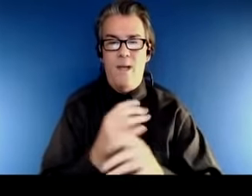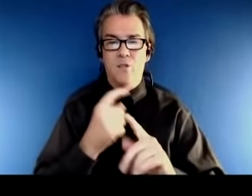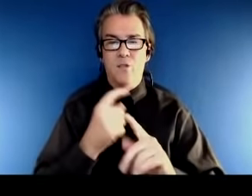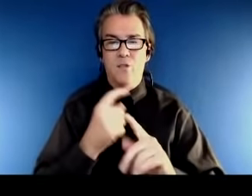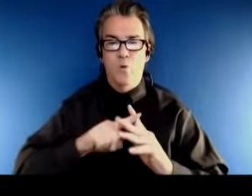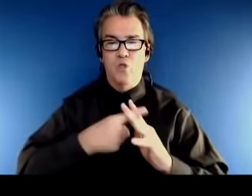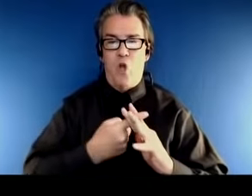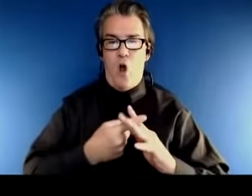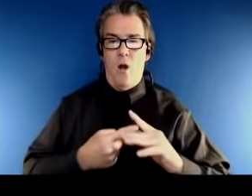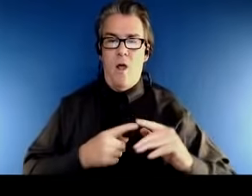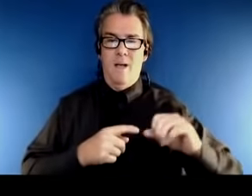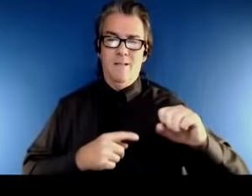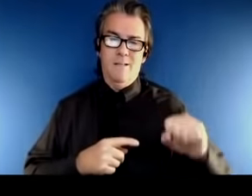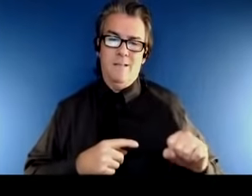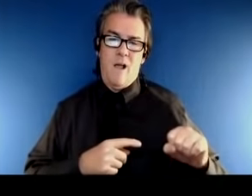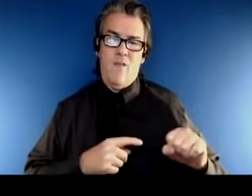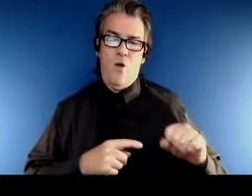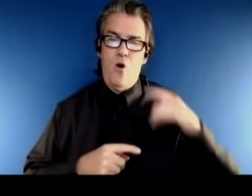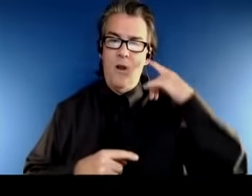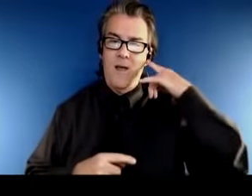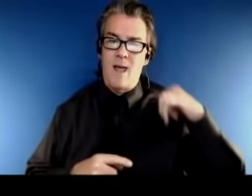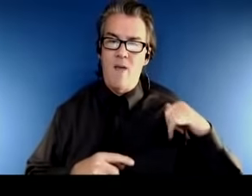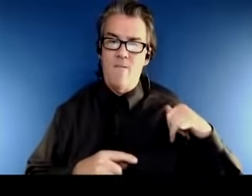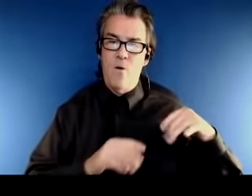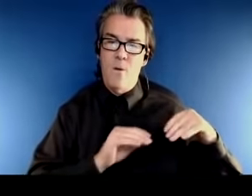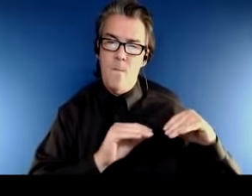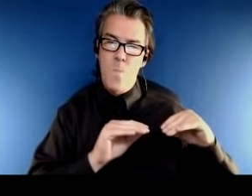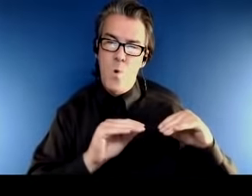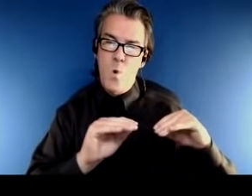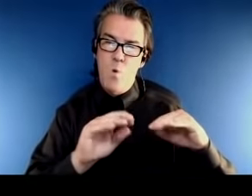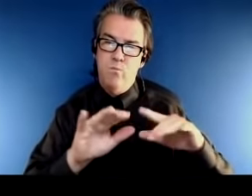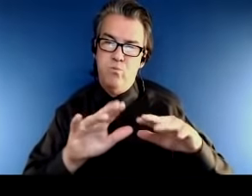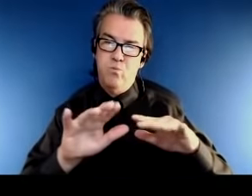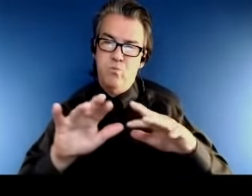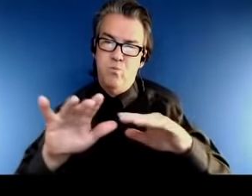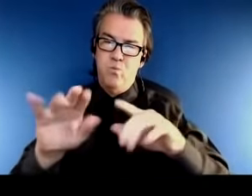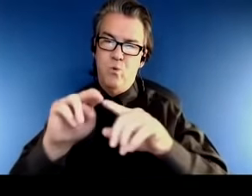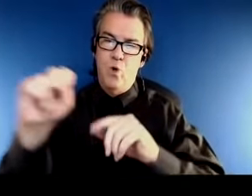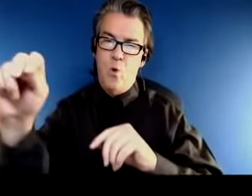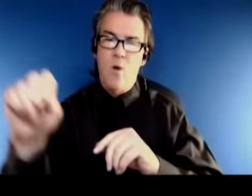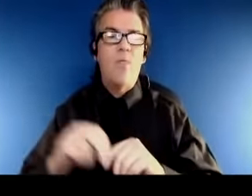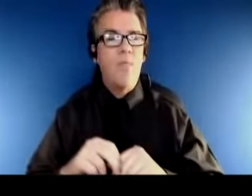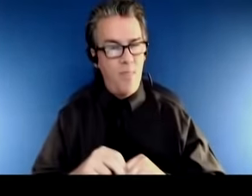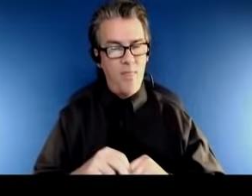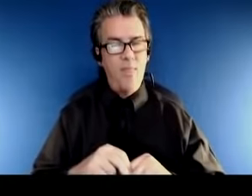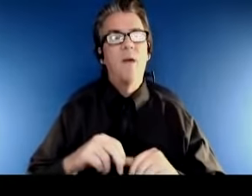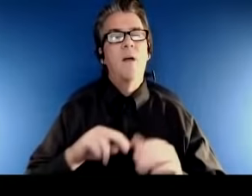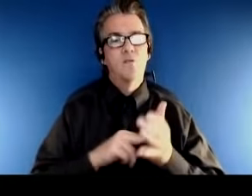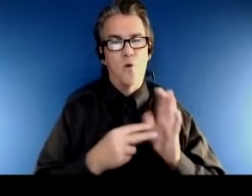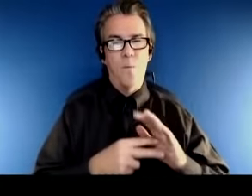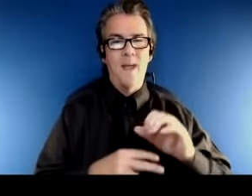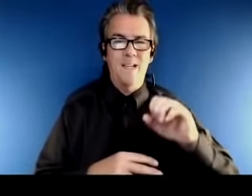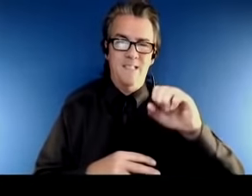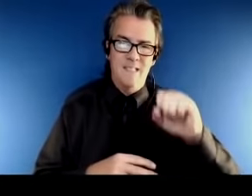through the islanding as well as through the temporary generation that we've installed through this event.